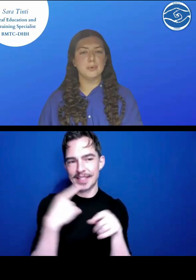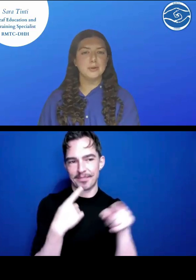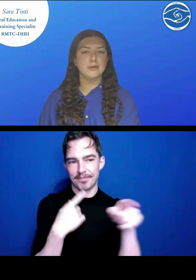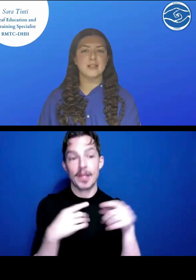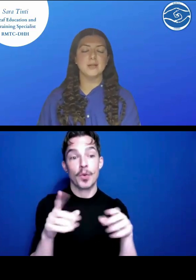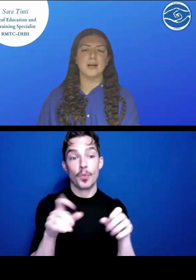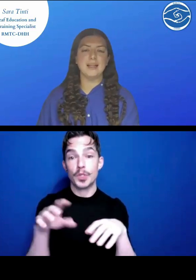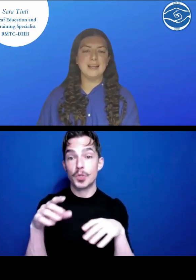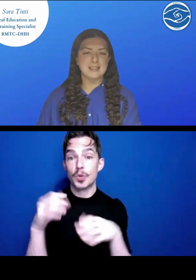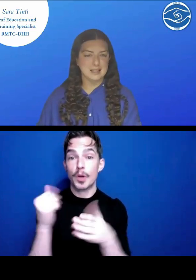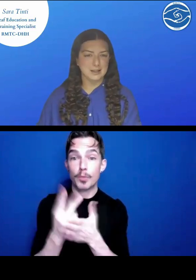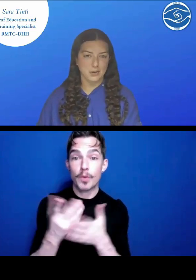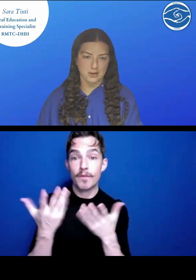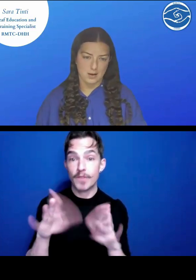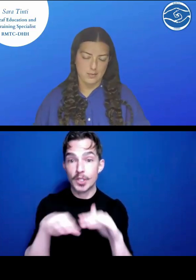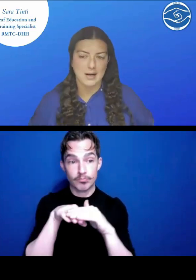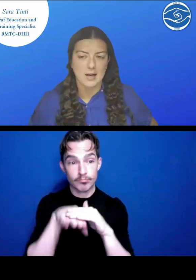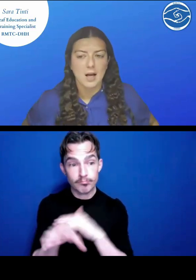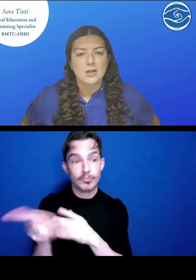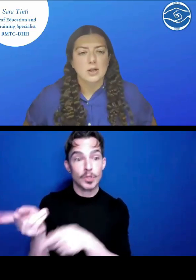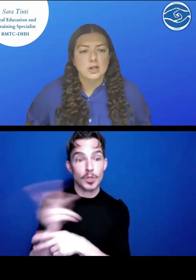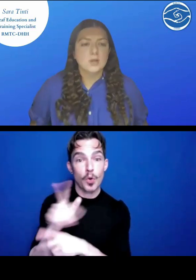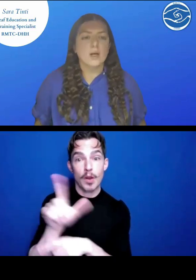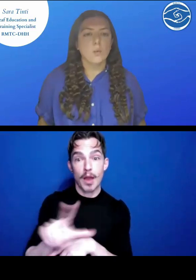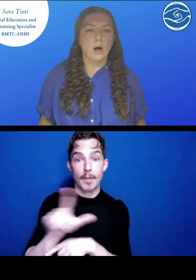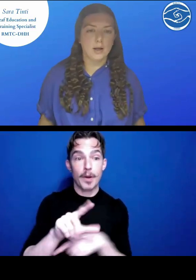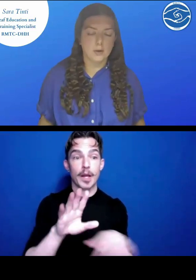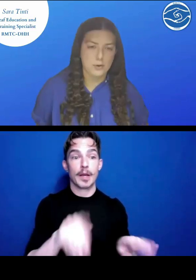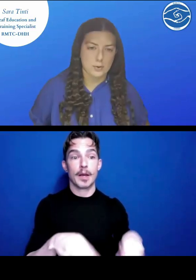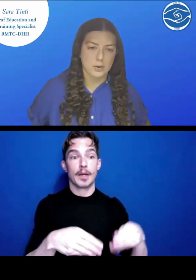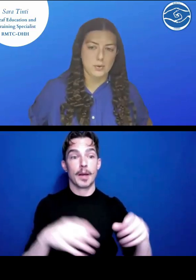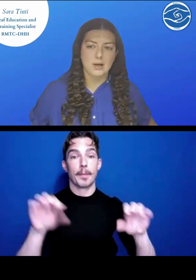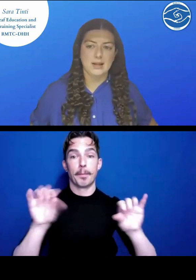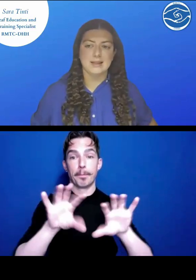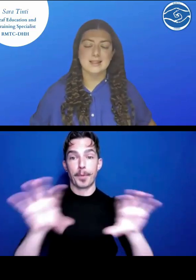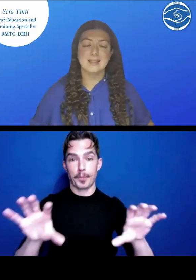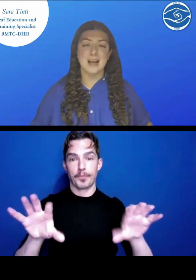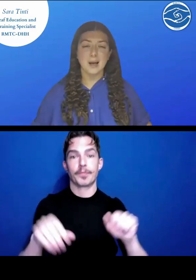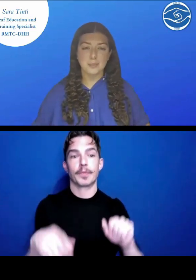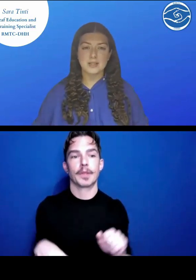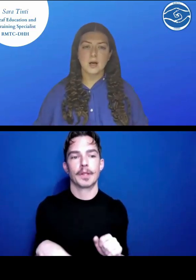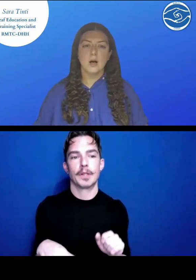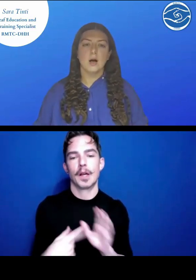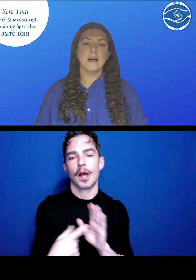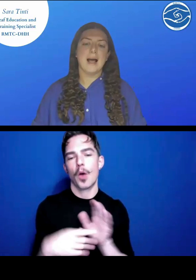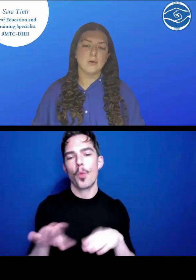are approved and you are into the loan library. So, I just want to walk you through the steps on